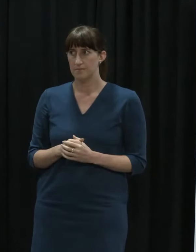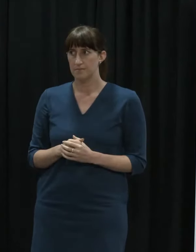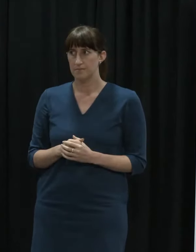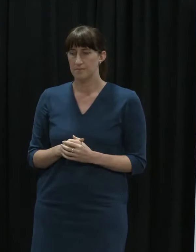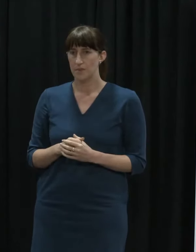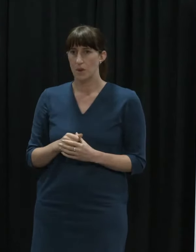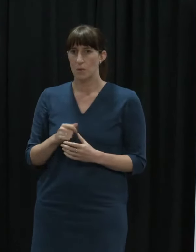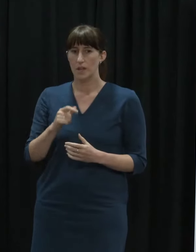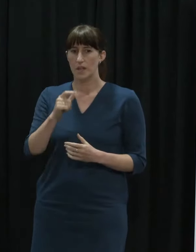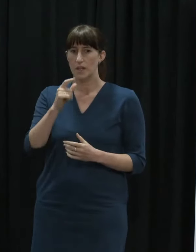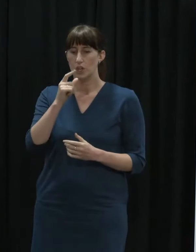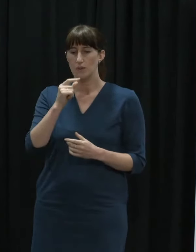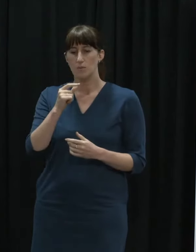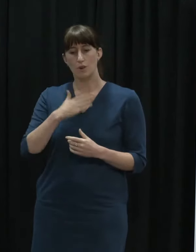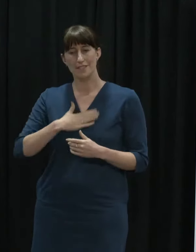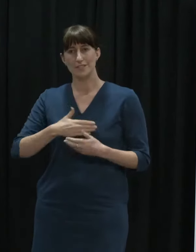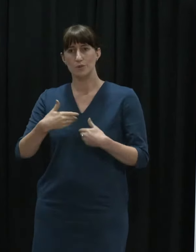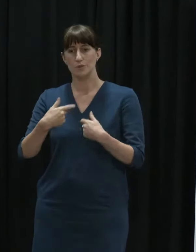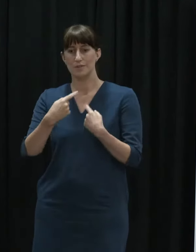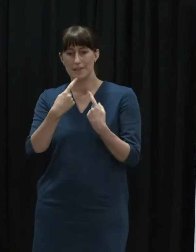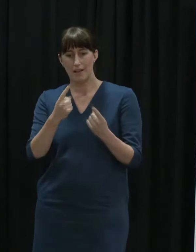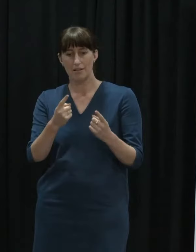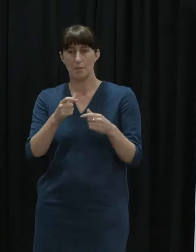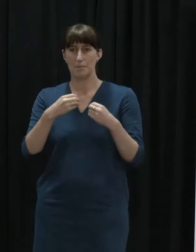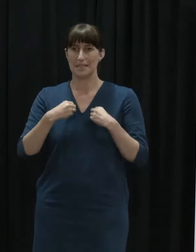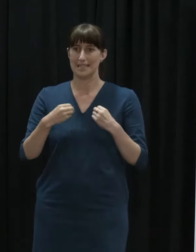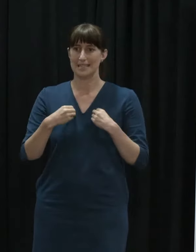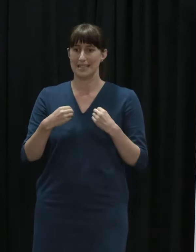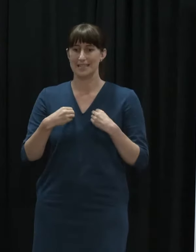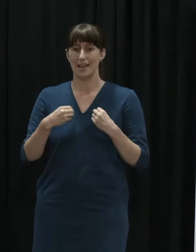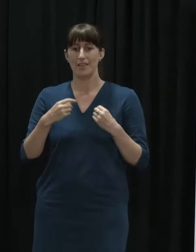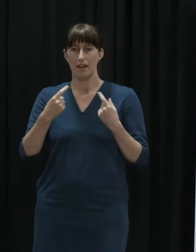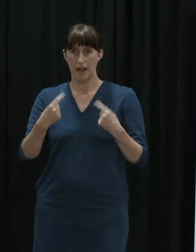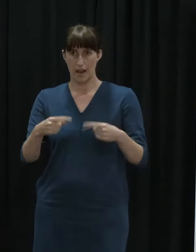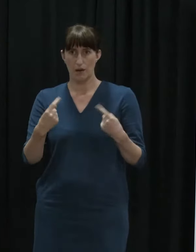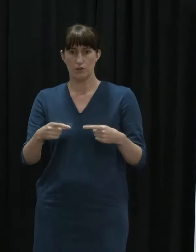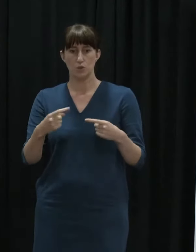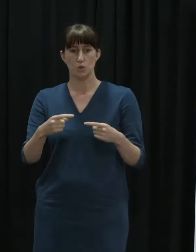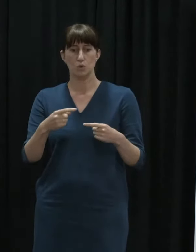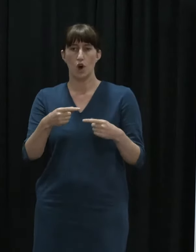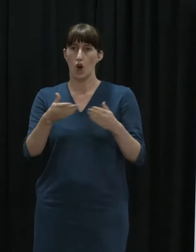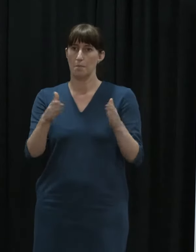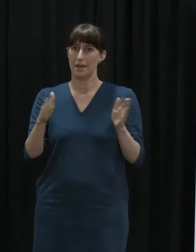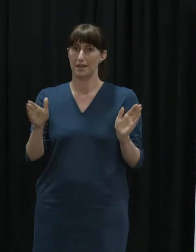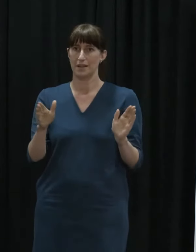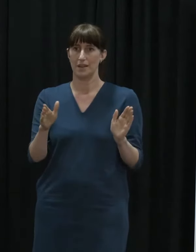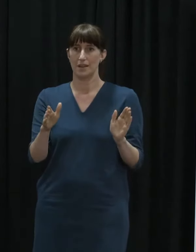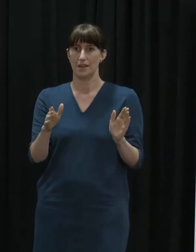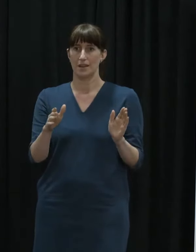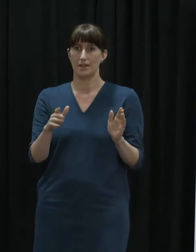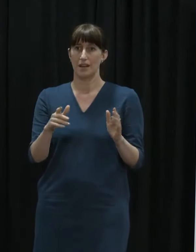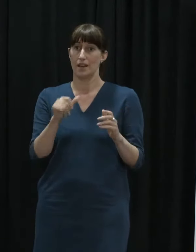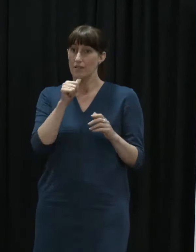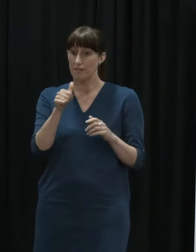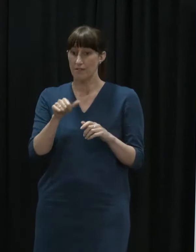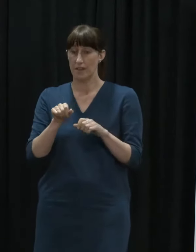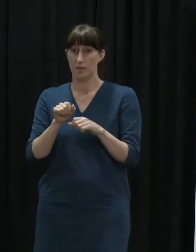Large gatherings is my recollection. There was a view would be able to therefore give greater